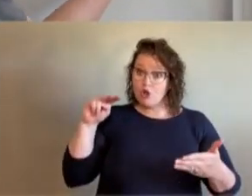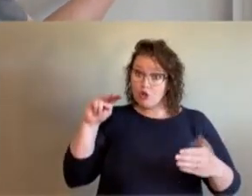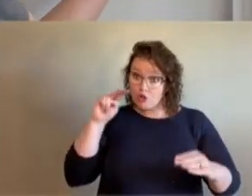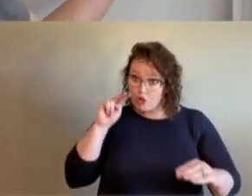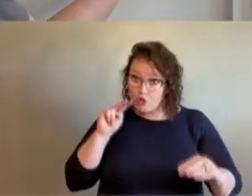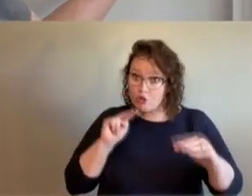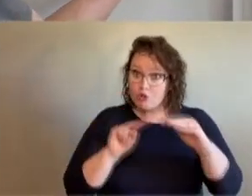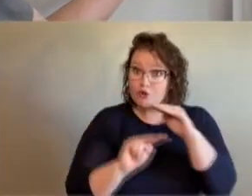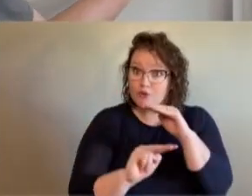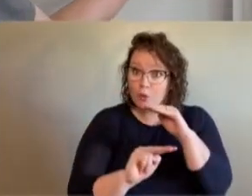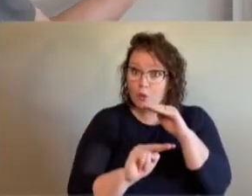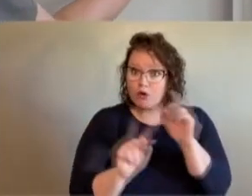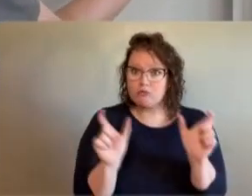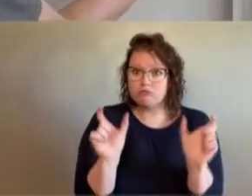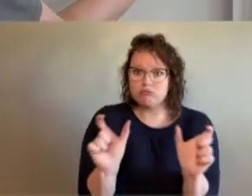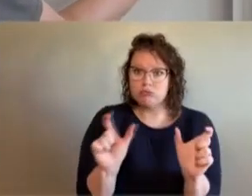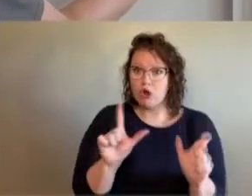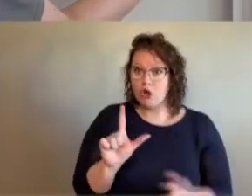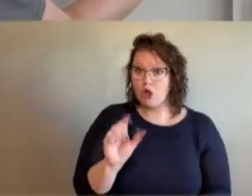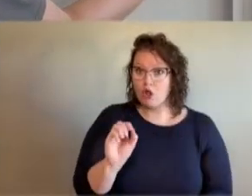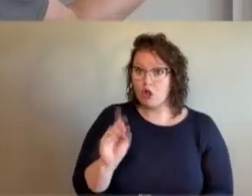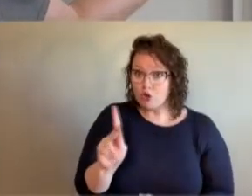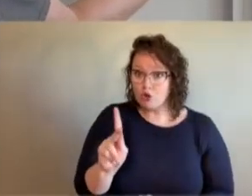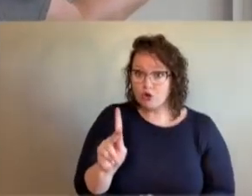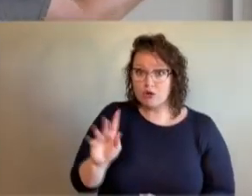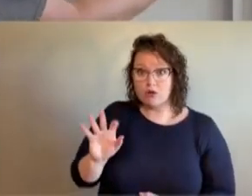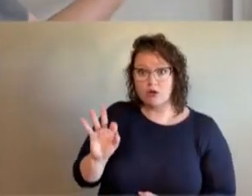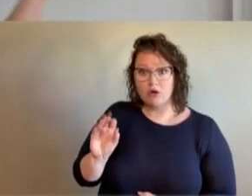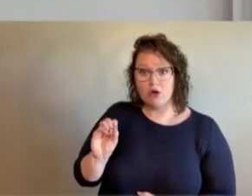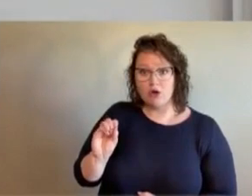And then, I'm going to tell him I want to hear back from him.